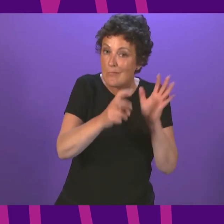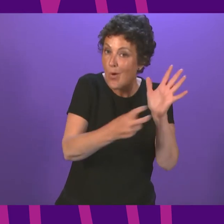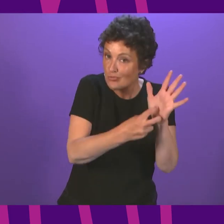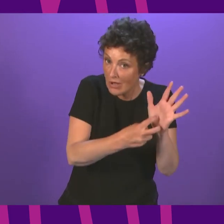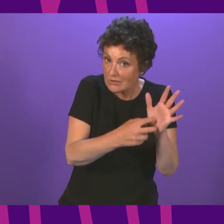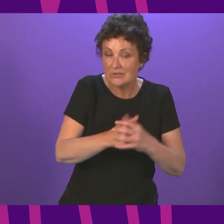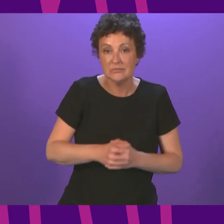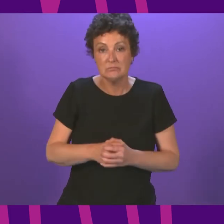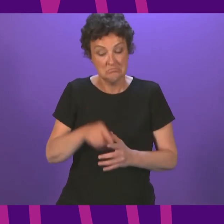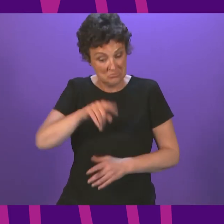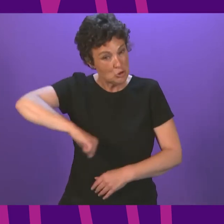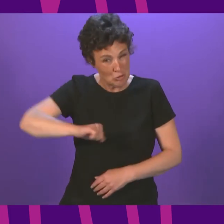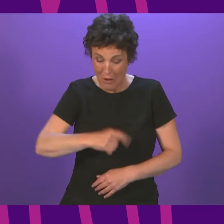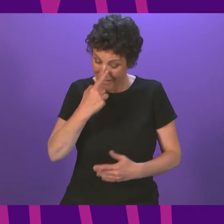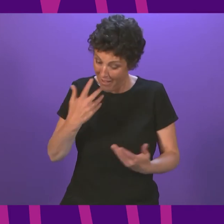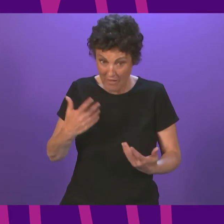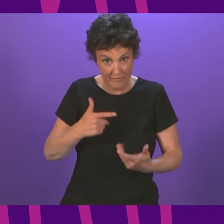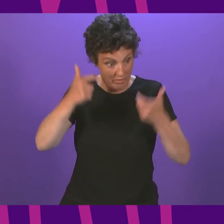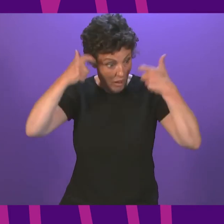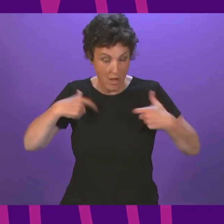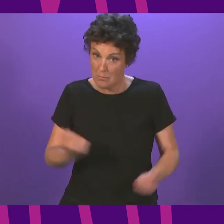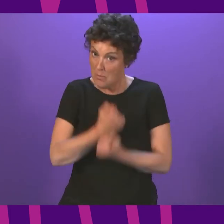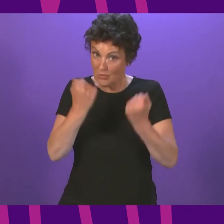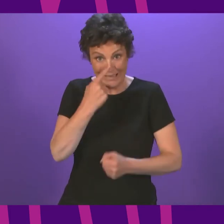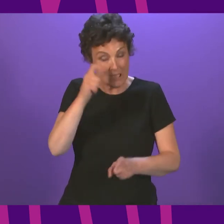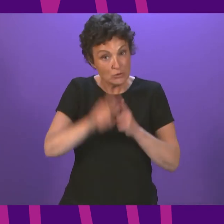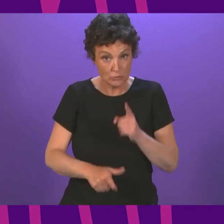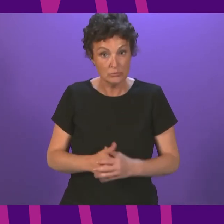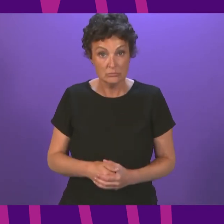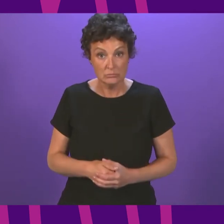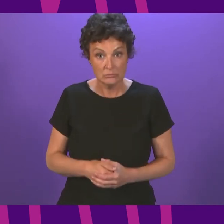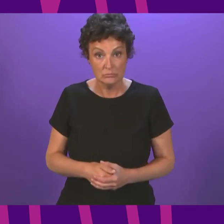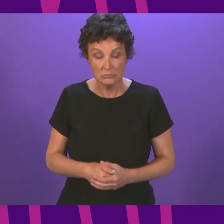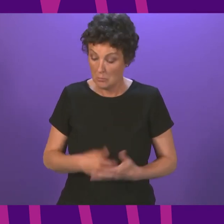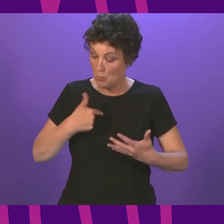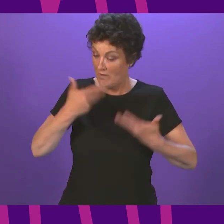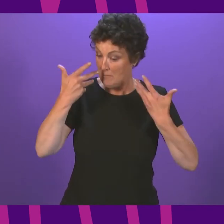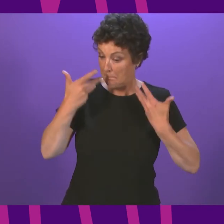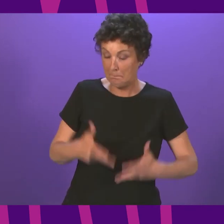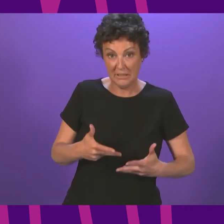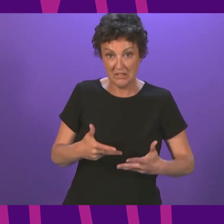Scotland has the powers to follow that example. We secured amendments to the Transport (Scotland)